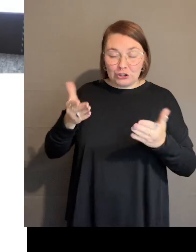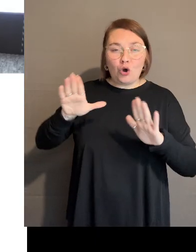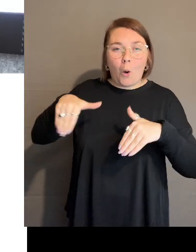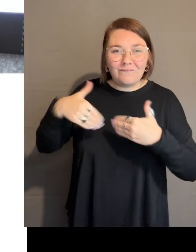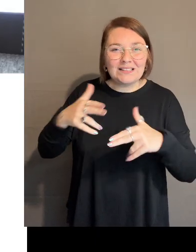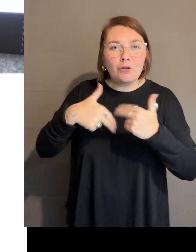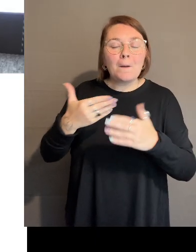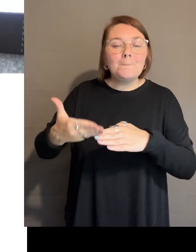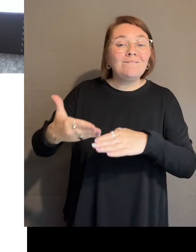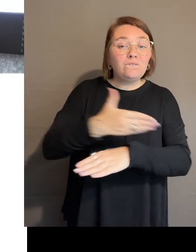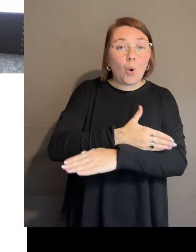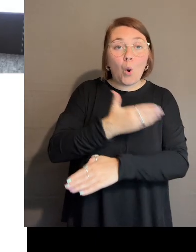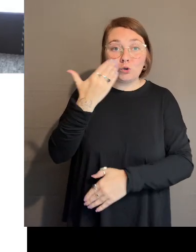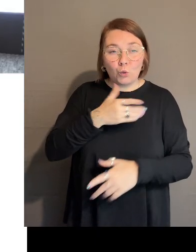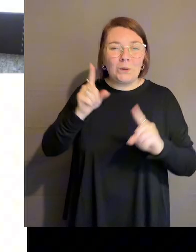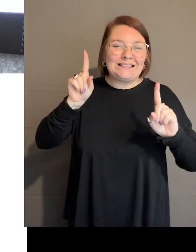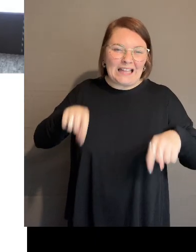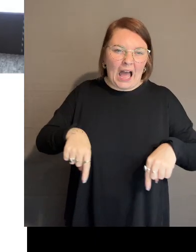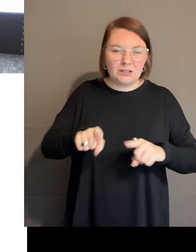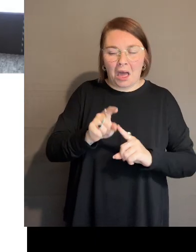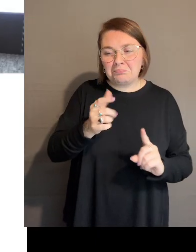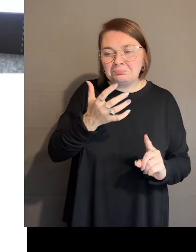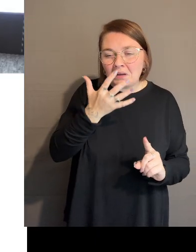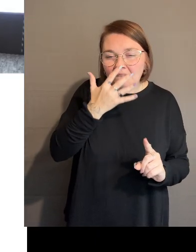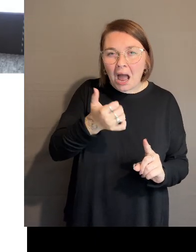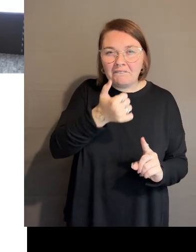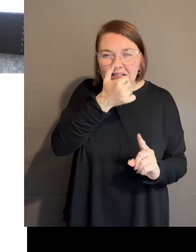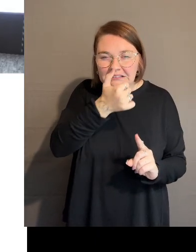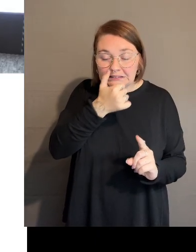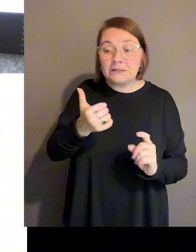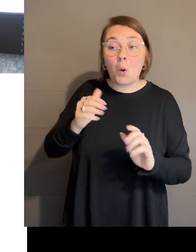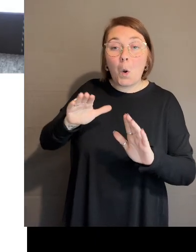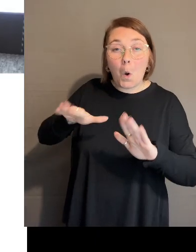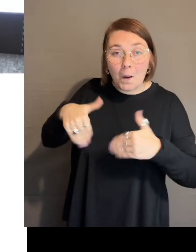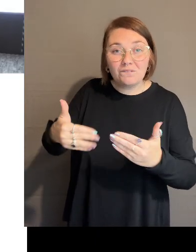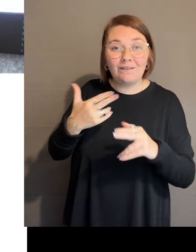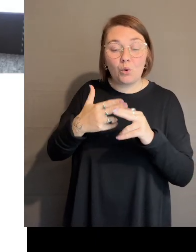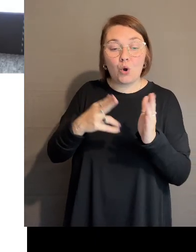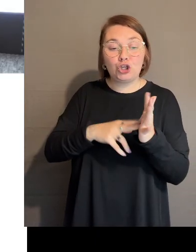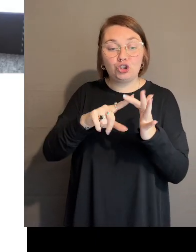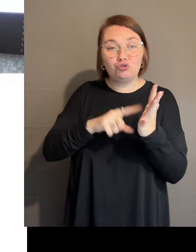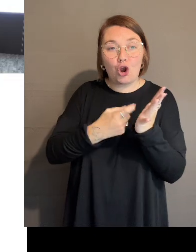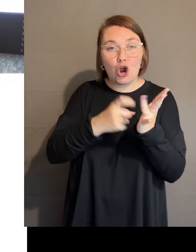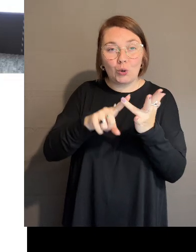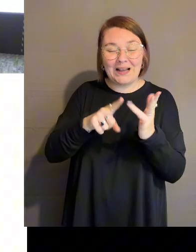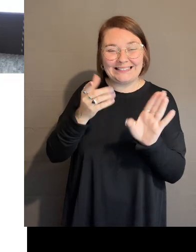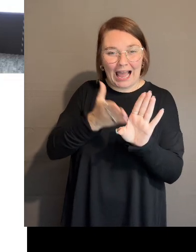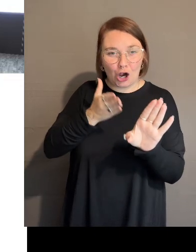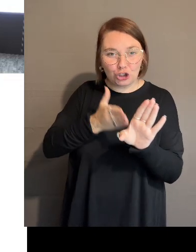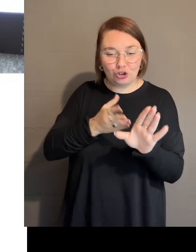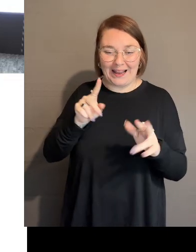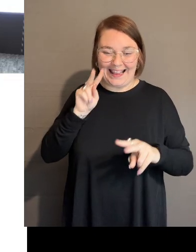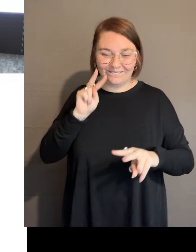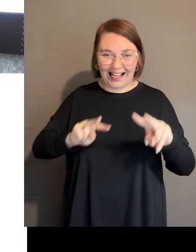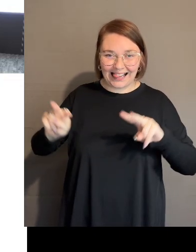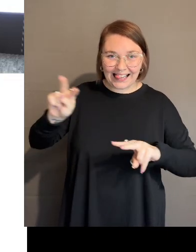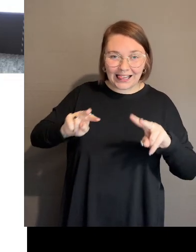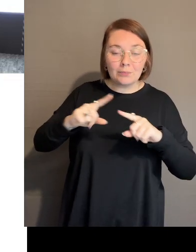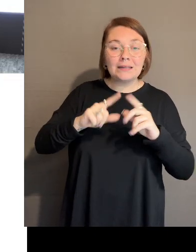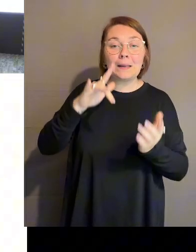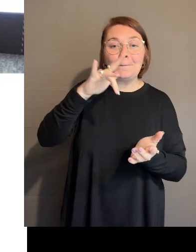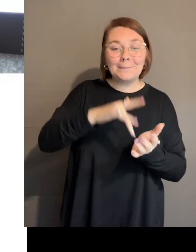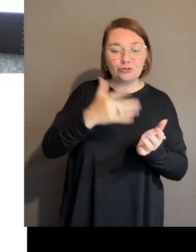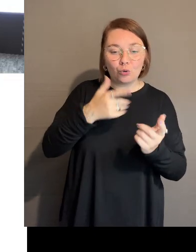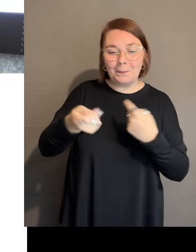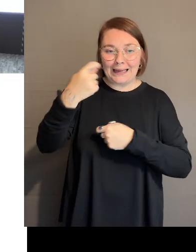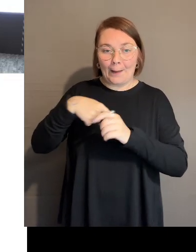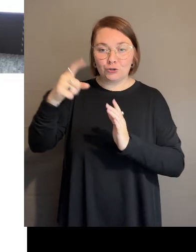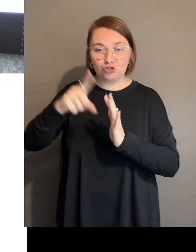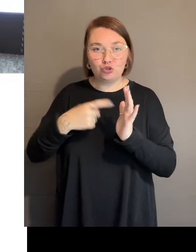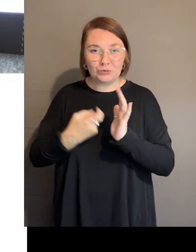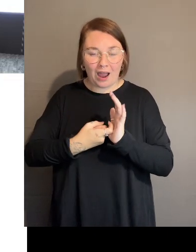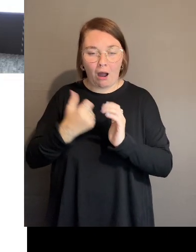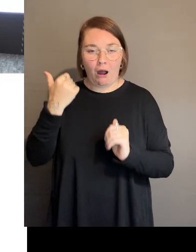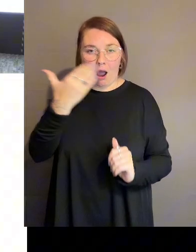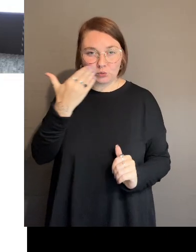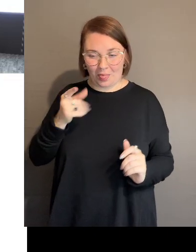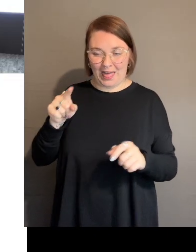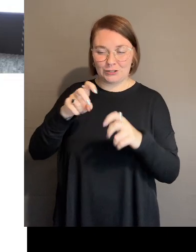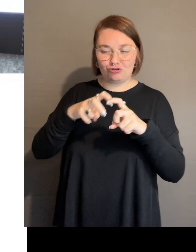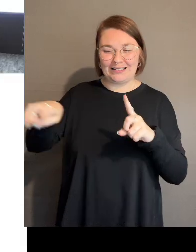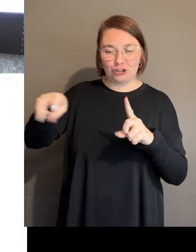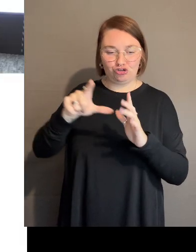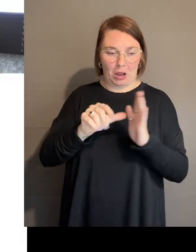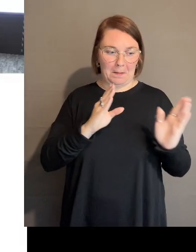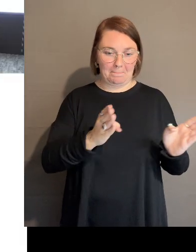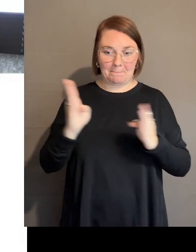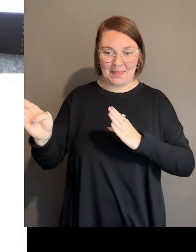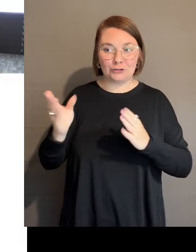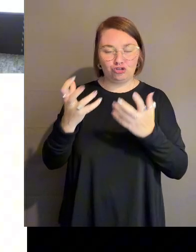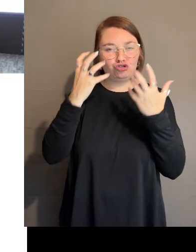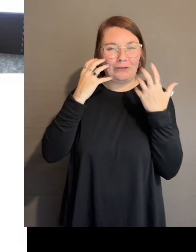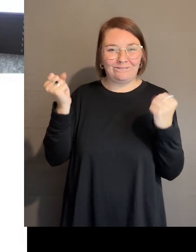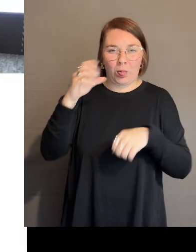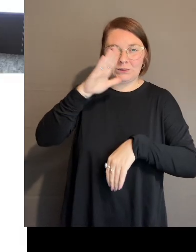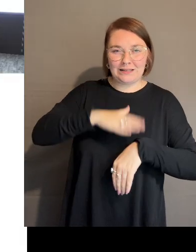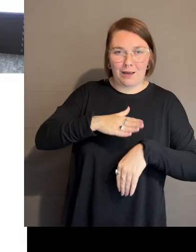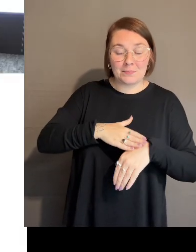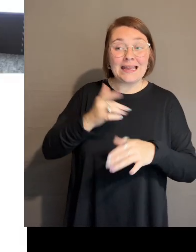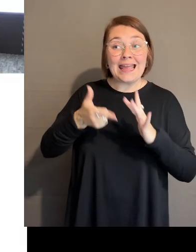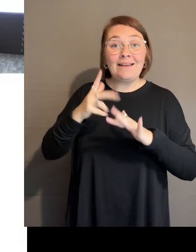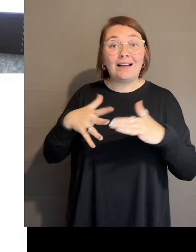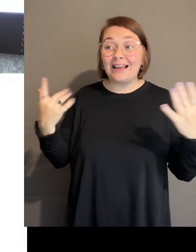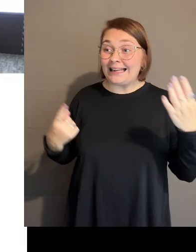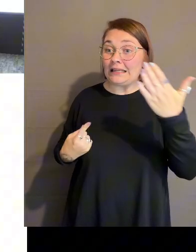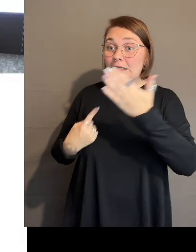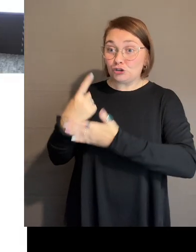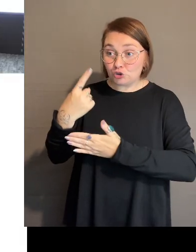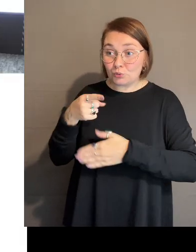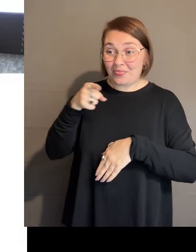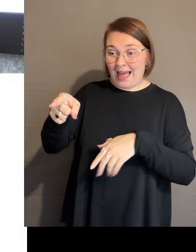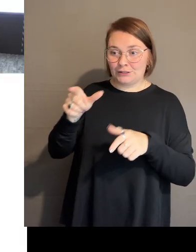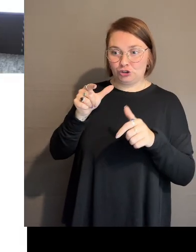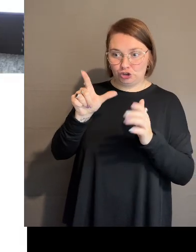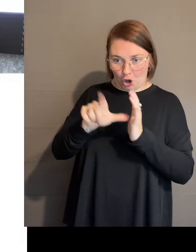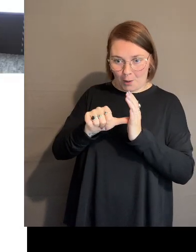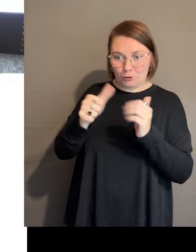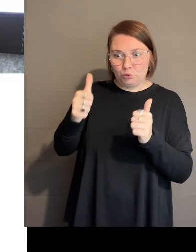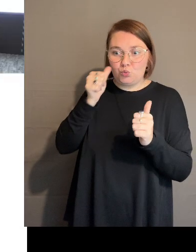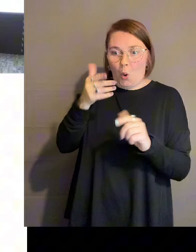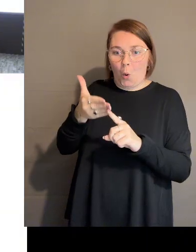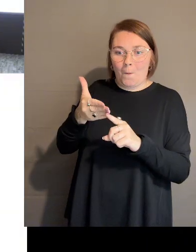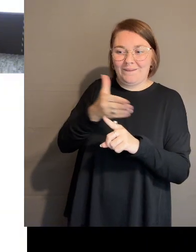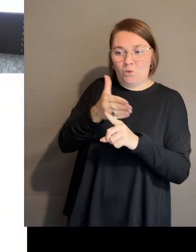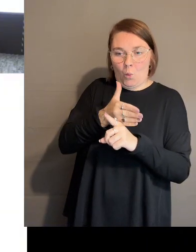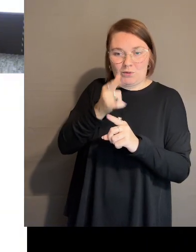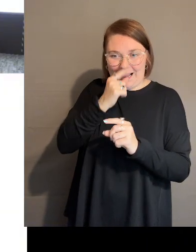To do before the kids start school, which is basically 5 or 6 that they're offered to do a neuropsychological eval, and also when they go from middle school to junior high, because those are transition times, and it's stressful enough as it is, so if there are issues, it would be good to know that, sort of starting, coming in.